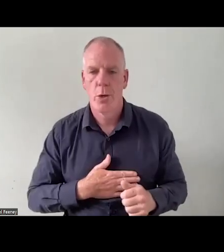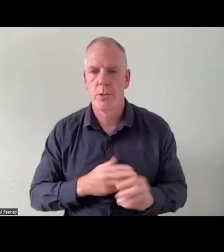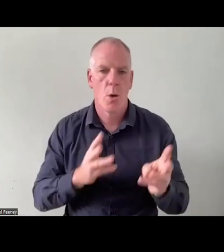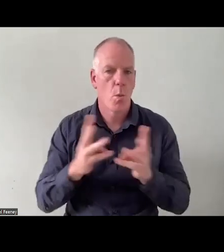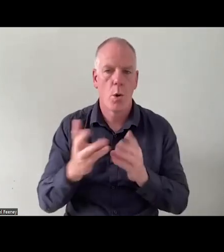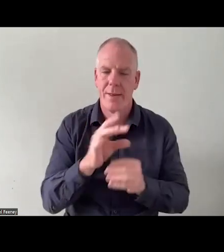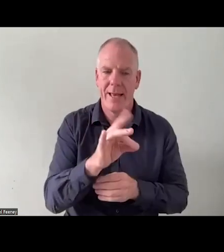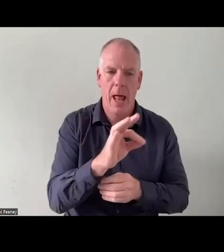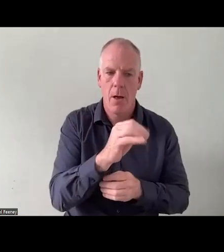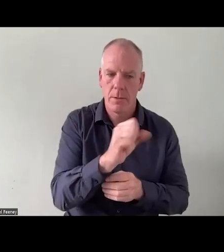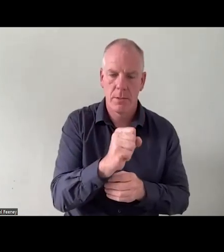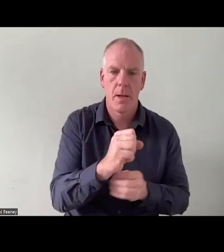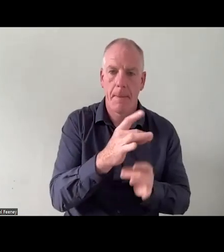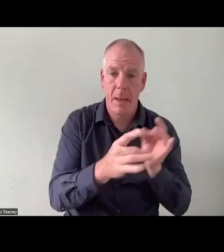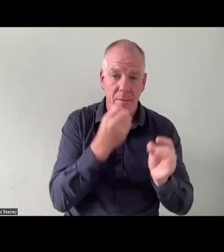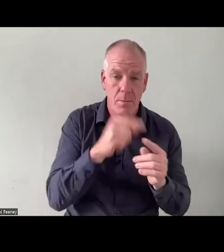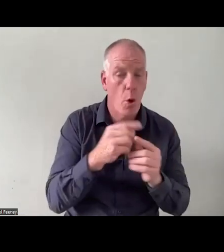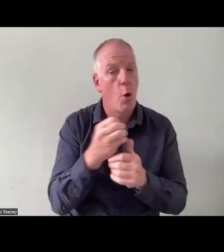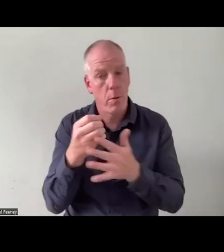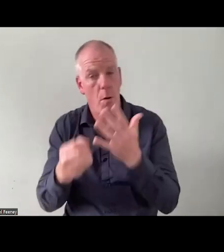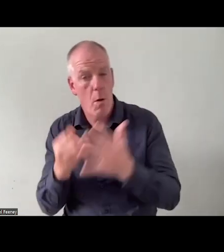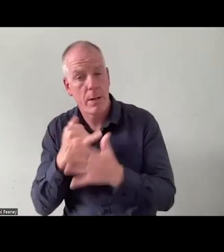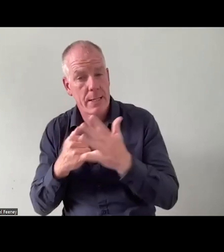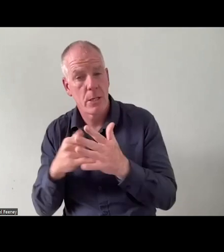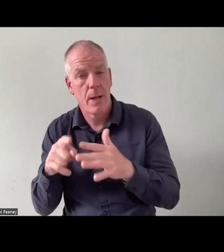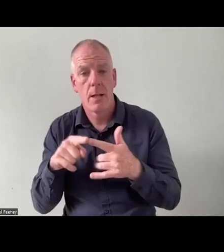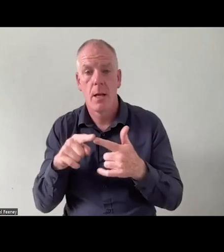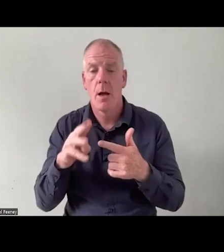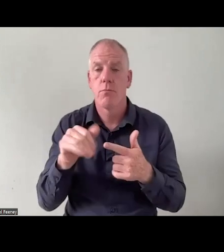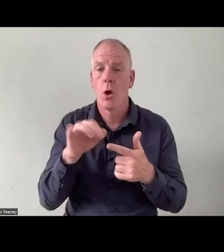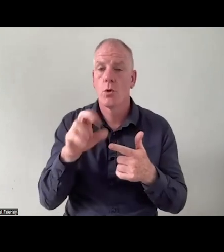but a number of other organisations as well, such as Procter & Gamble's brands